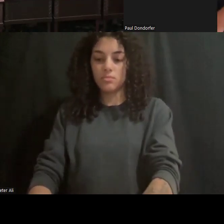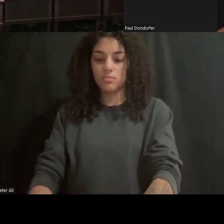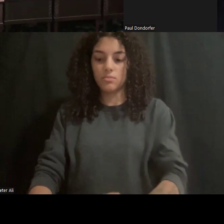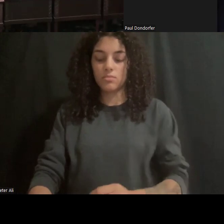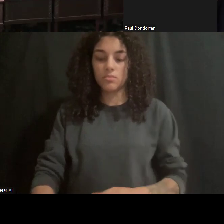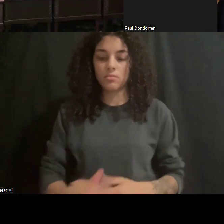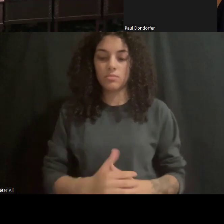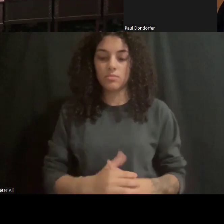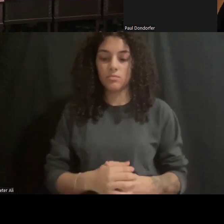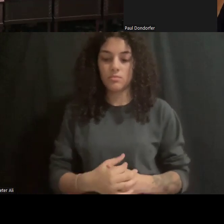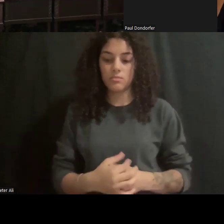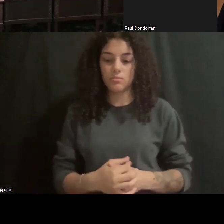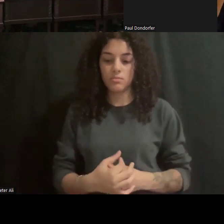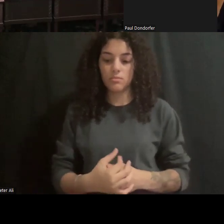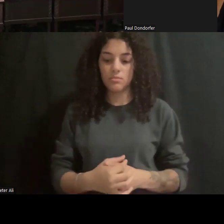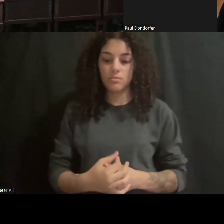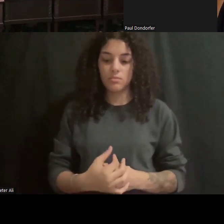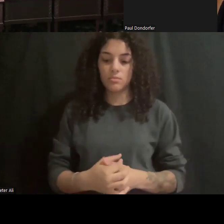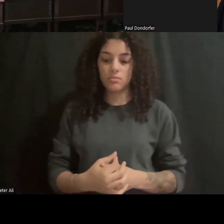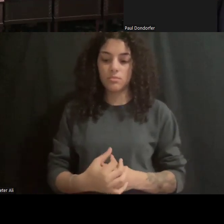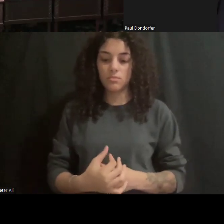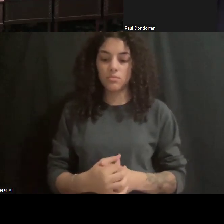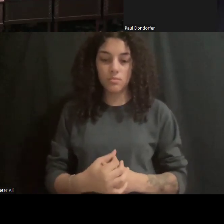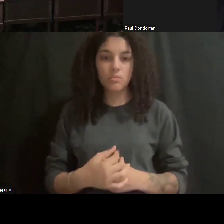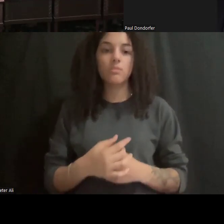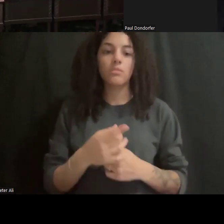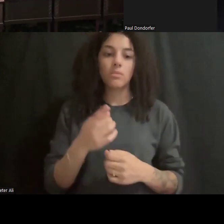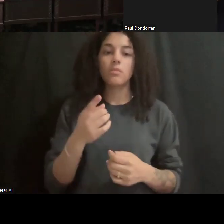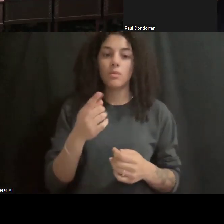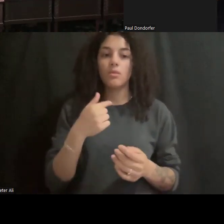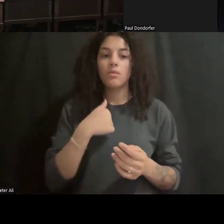Um I I'm going to be voting no I just wanted to say that I appreciate the presentation and the